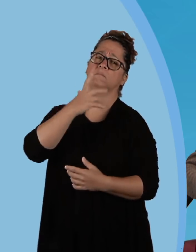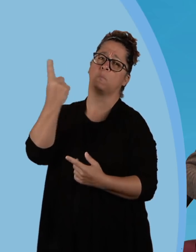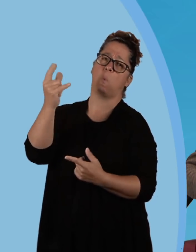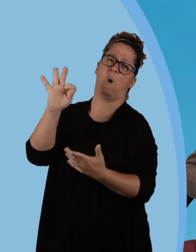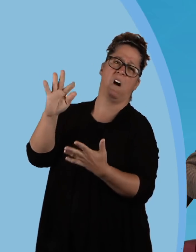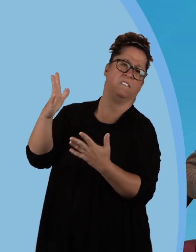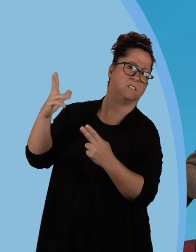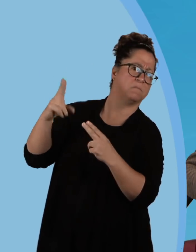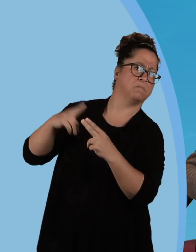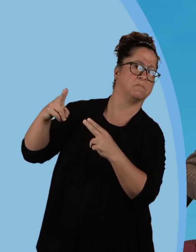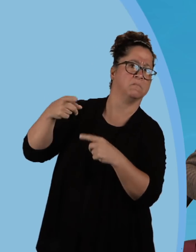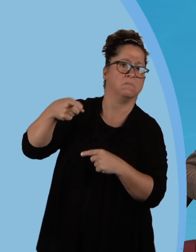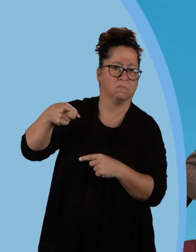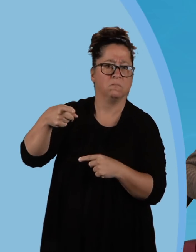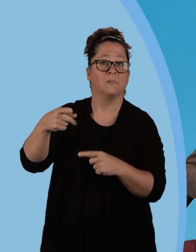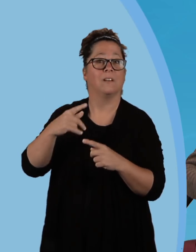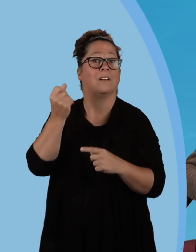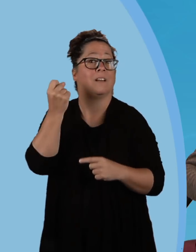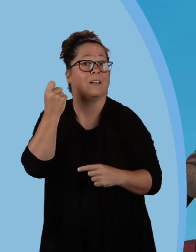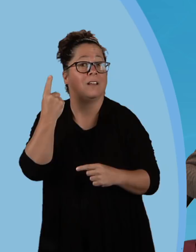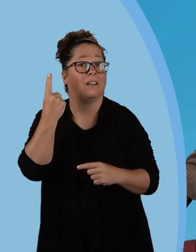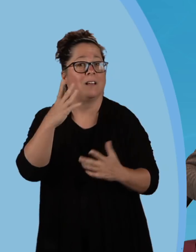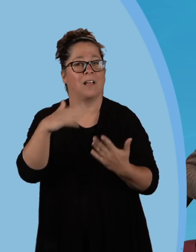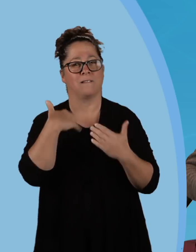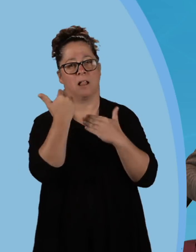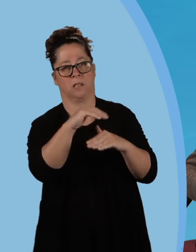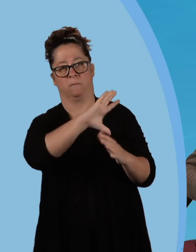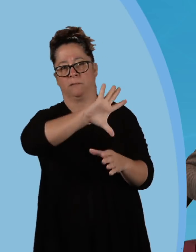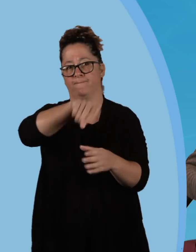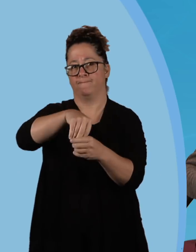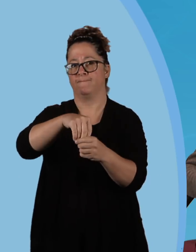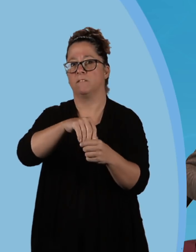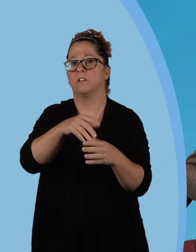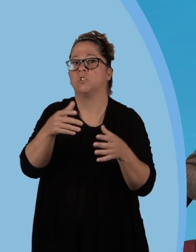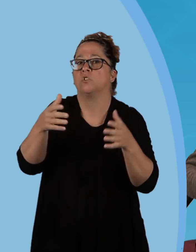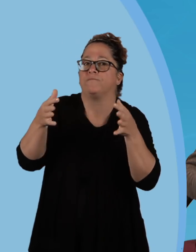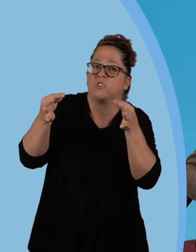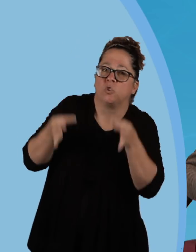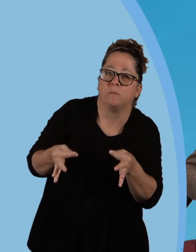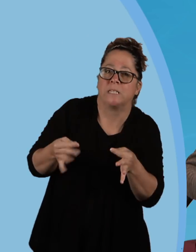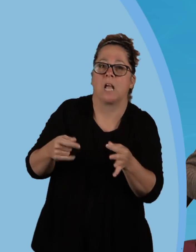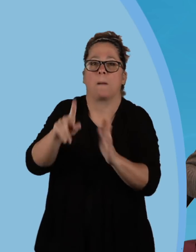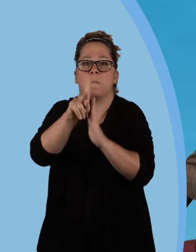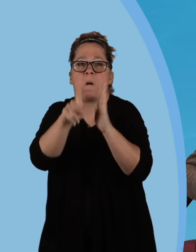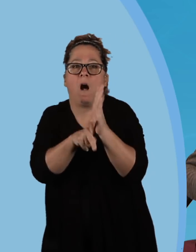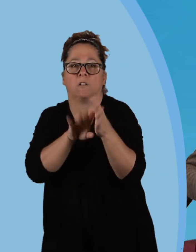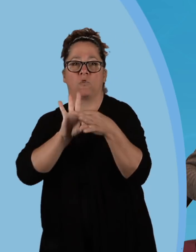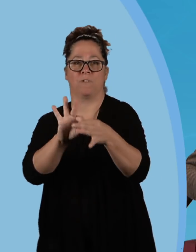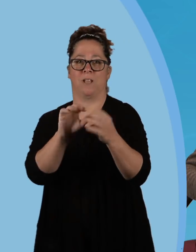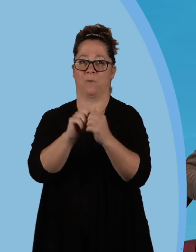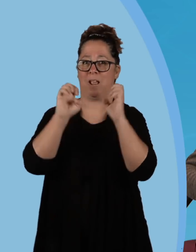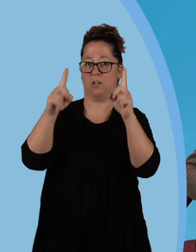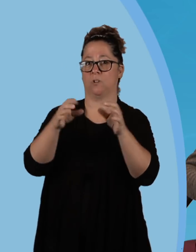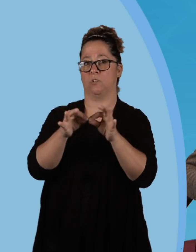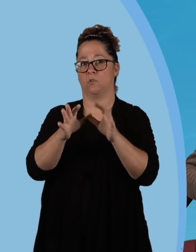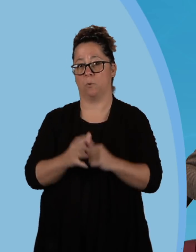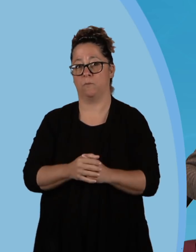and it is quite a fine organization, but it has a limited role in determining policies related to educational interpreters